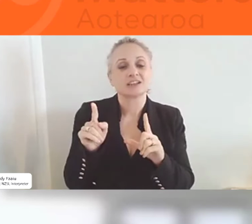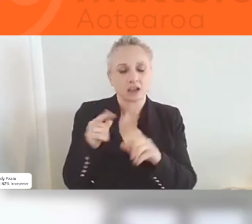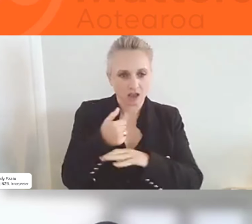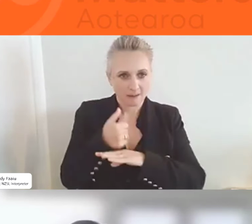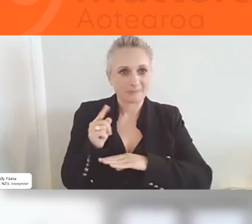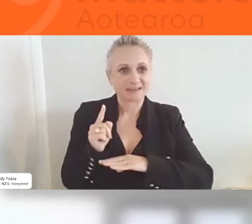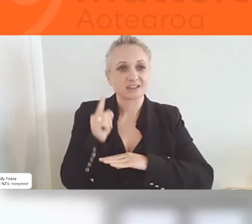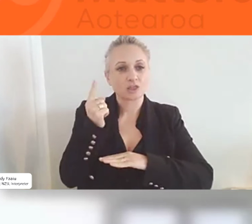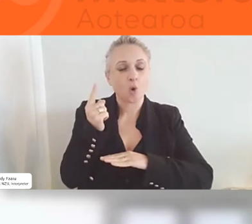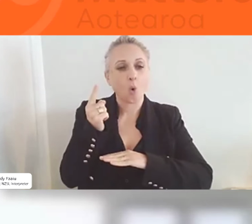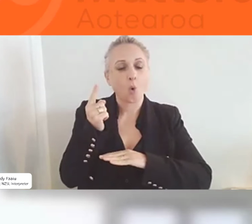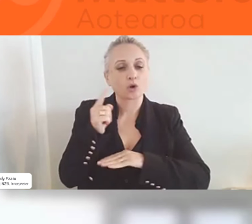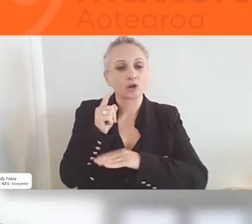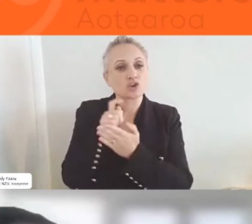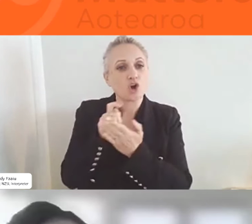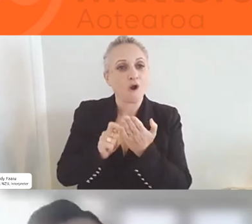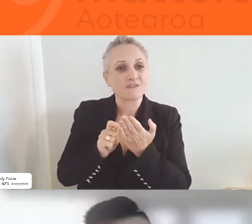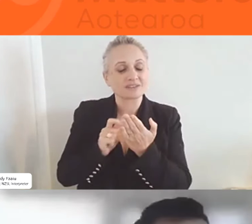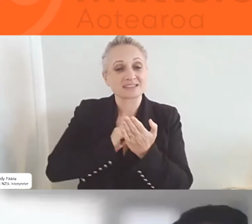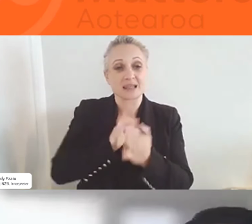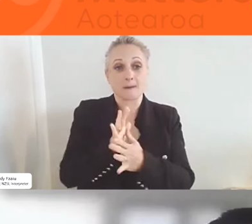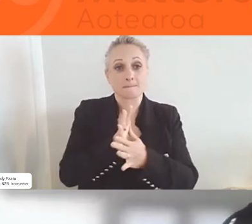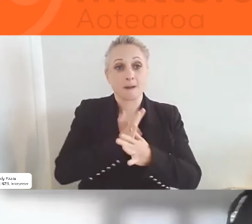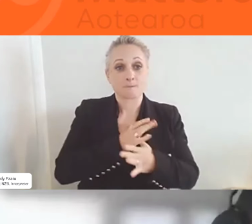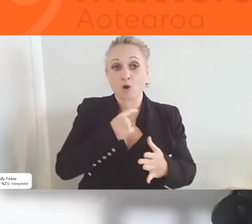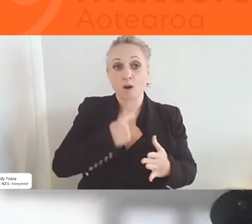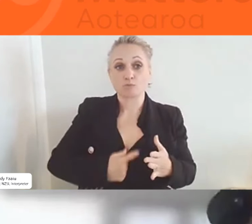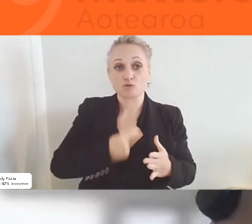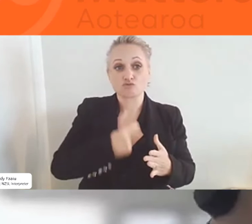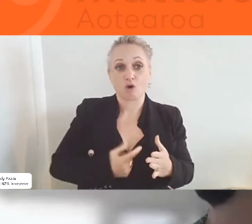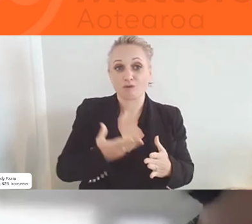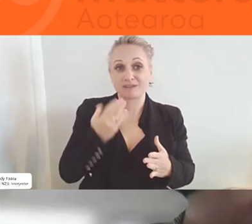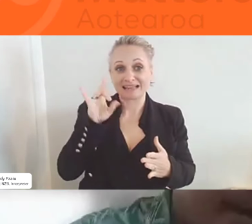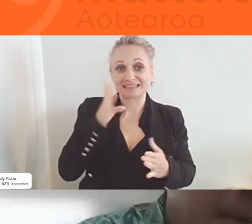My primary role for the last decade has been master planning small